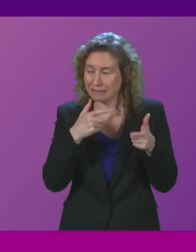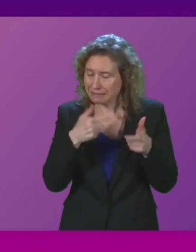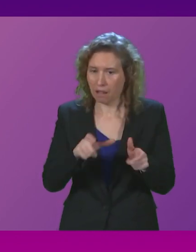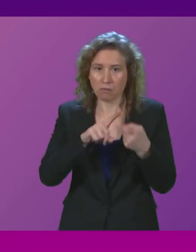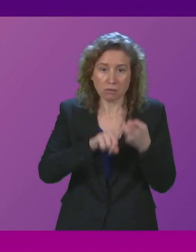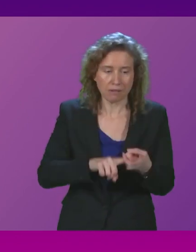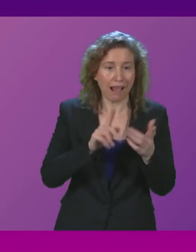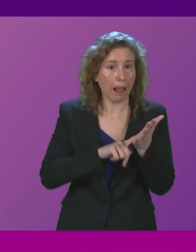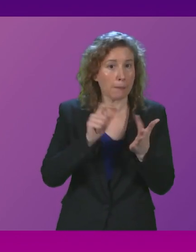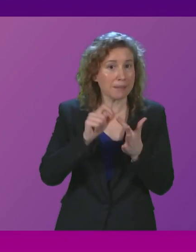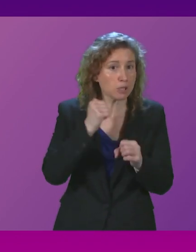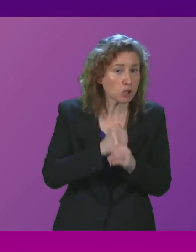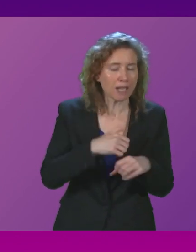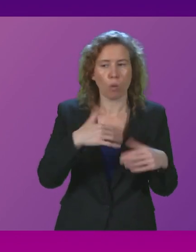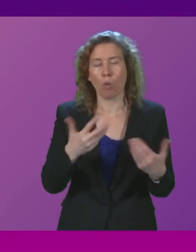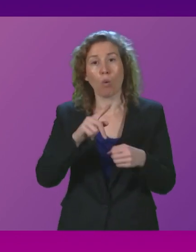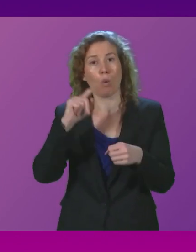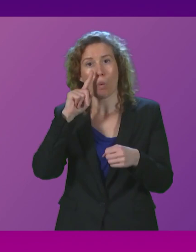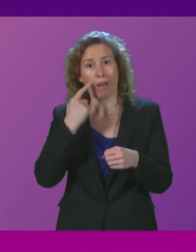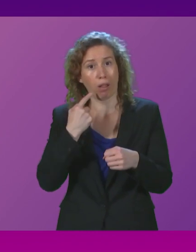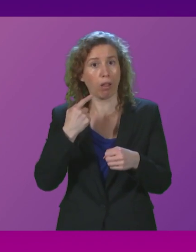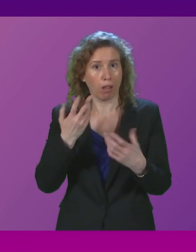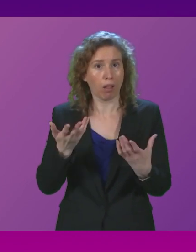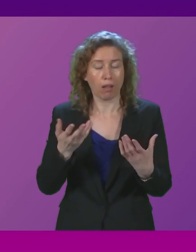such as liquefied petroleum gas and oil boilers, until they are able to be fitted with lower-carbon